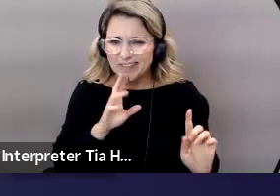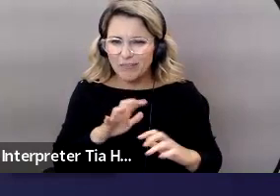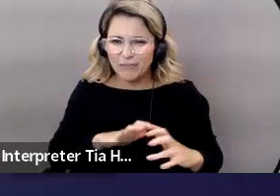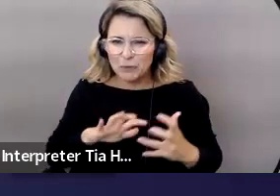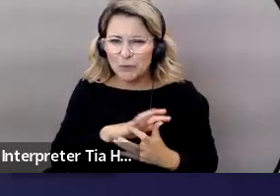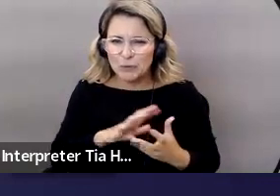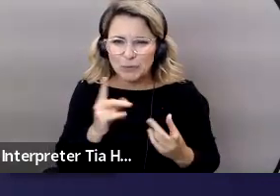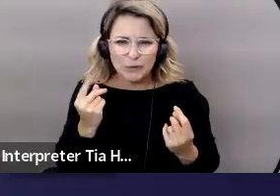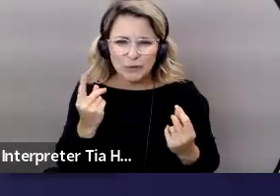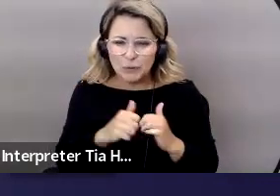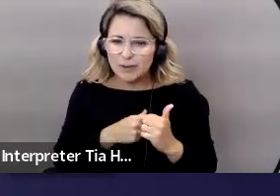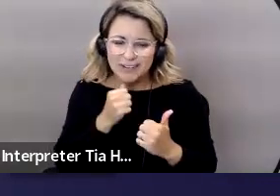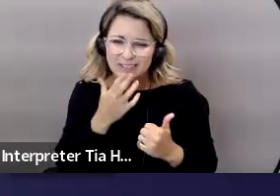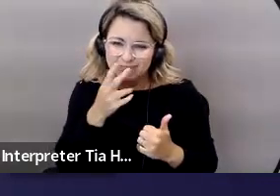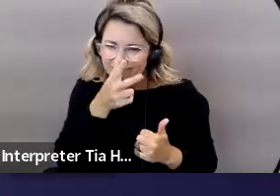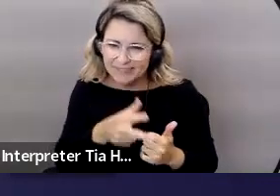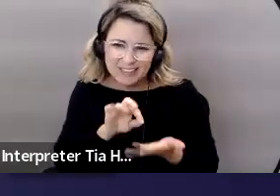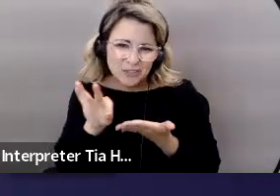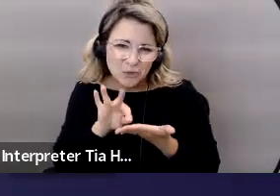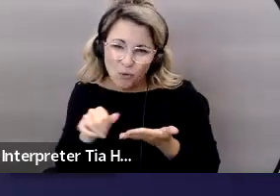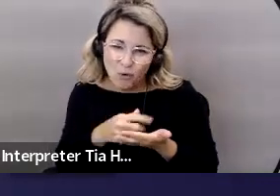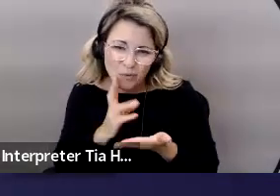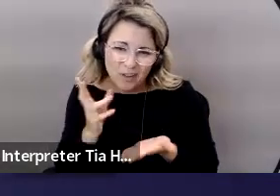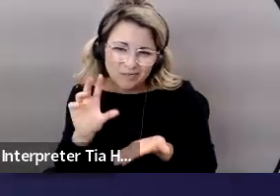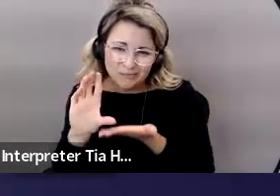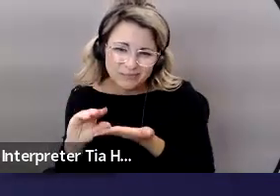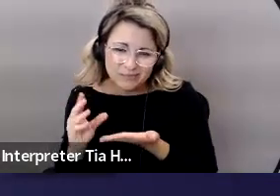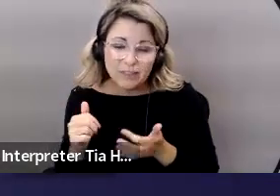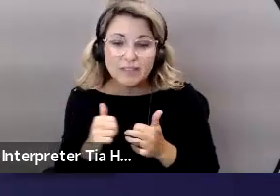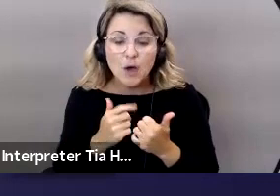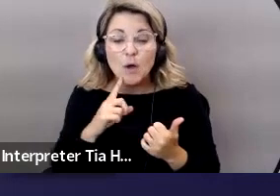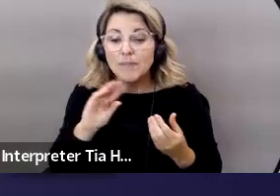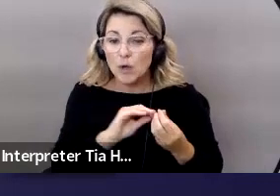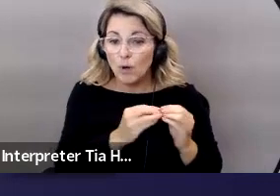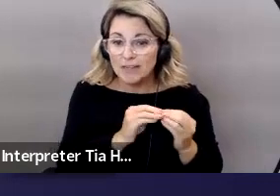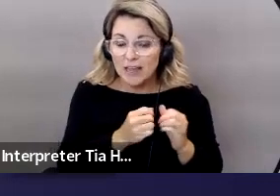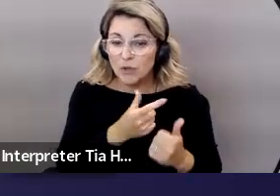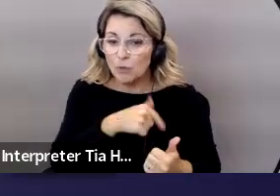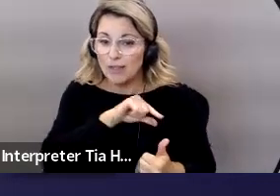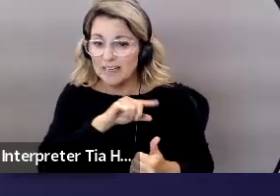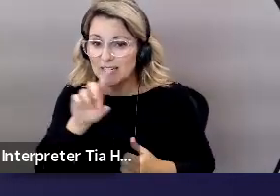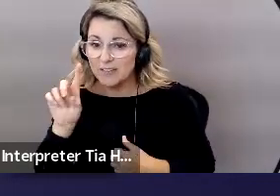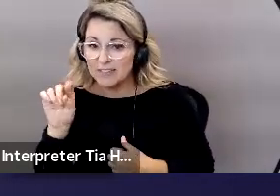you're going to, one thing we mentioned here is qualitative and quantitative data. Anymore,